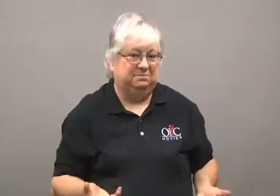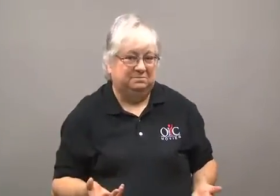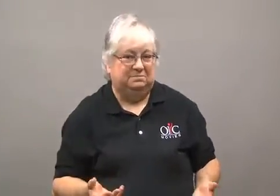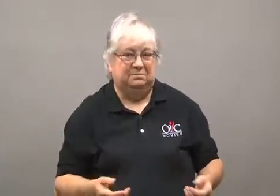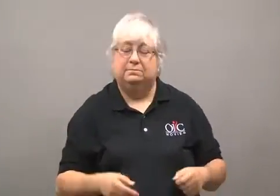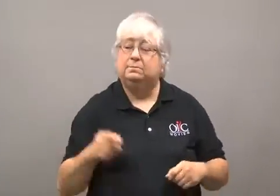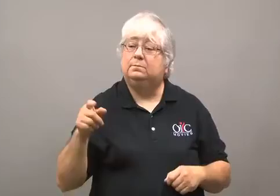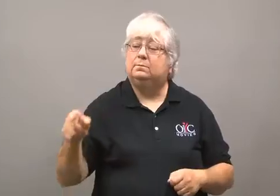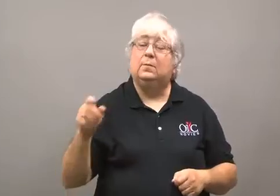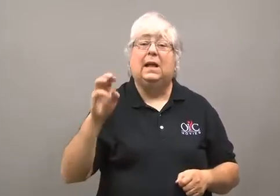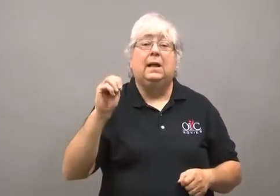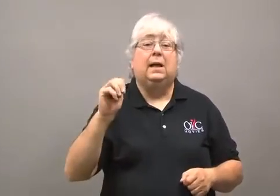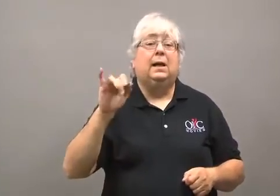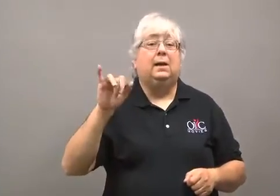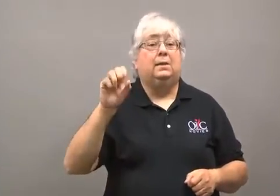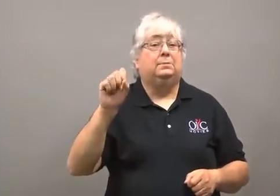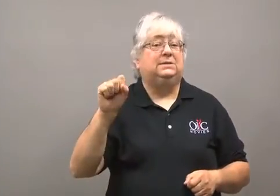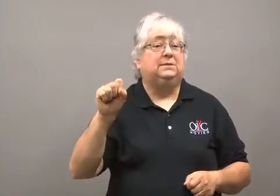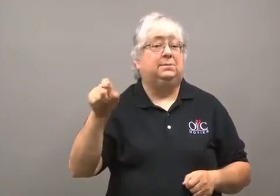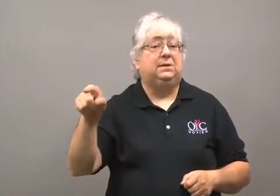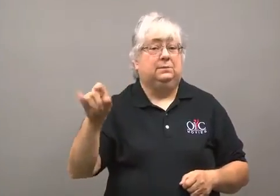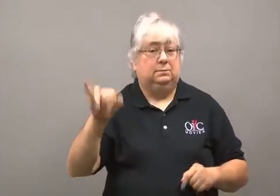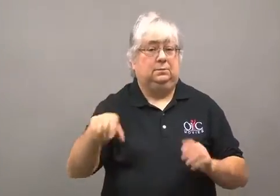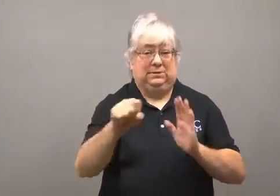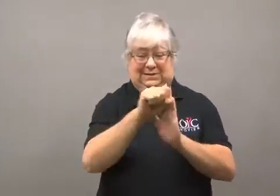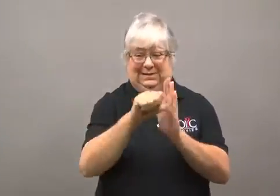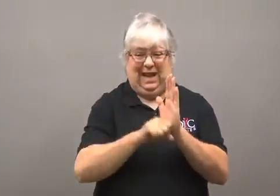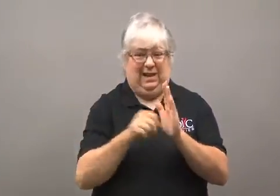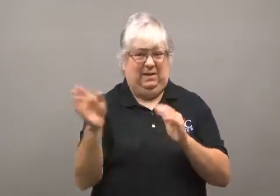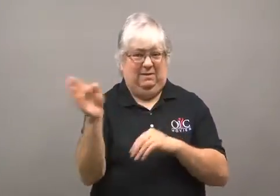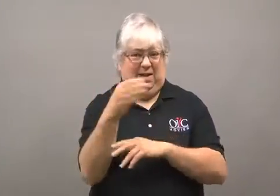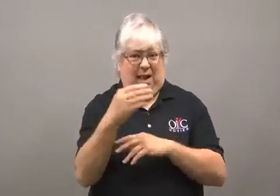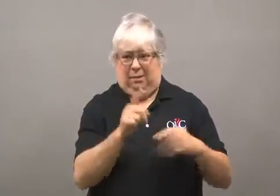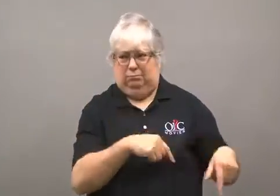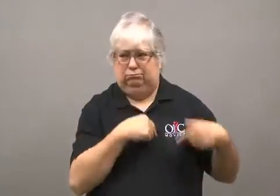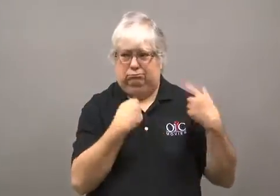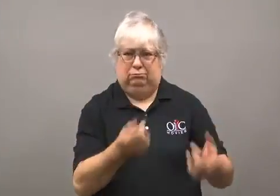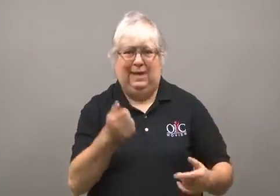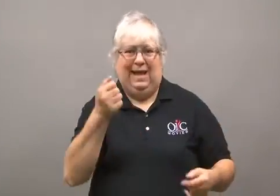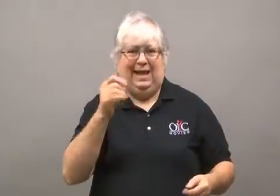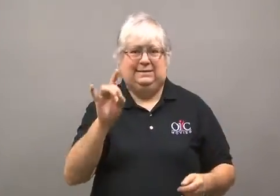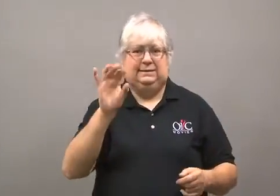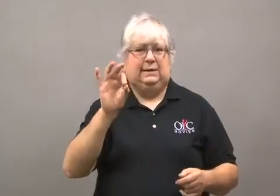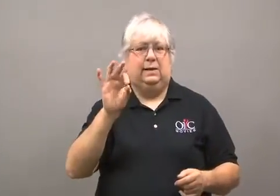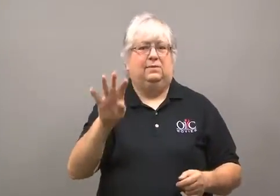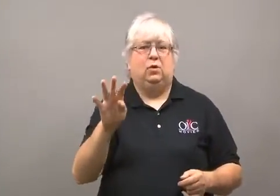Mississippi's state flag has been around since 1894.